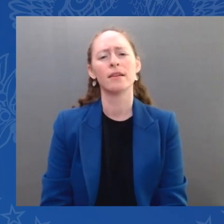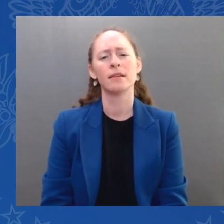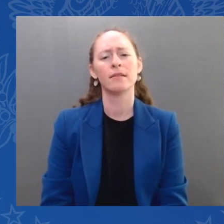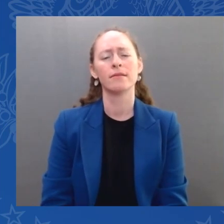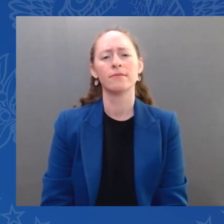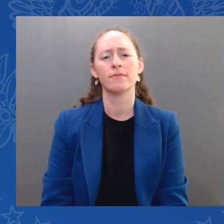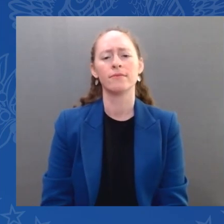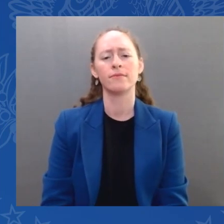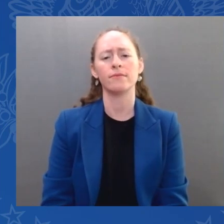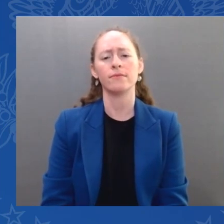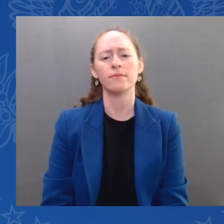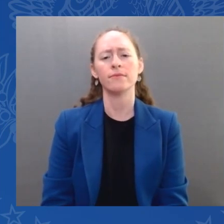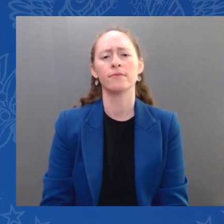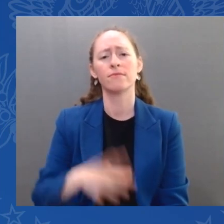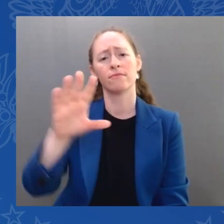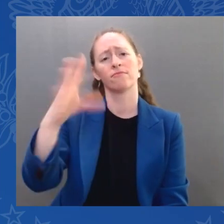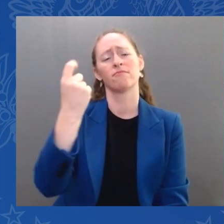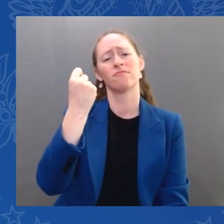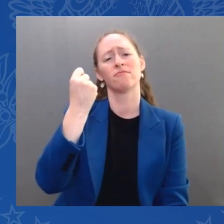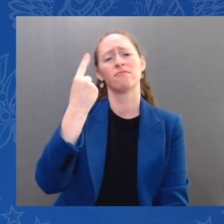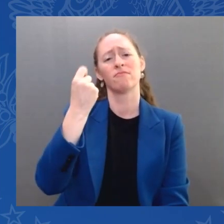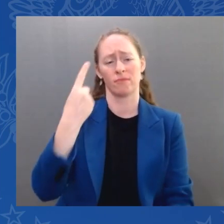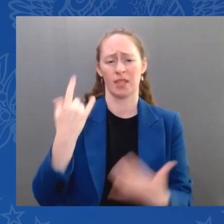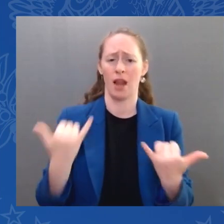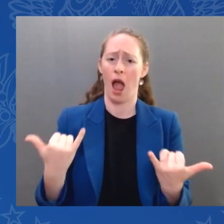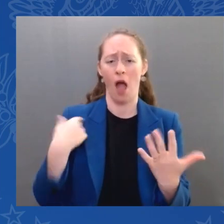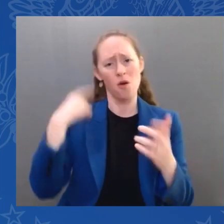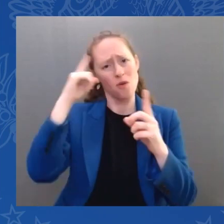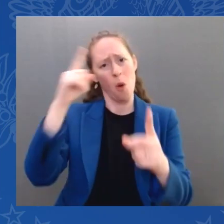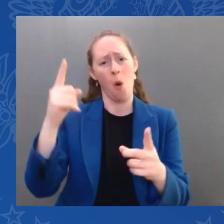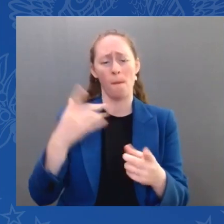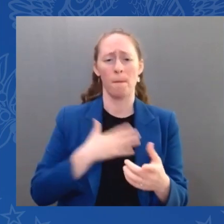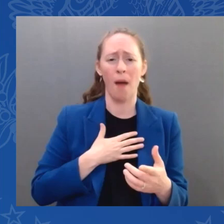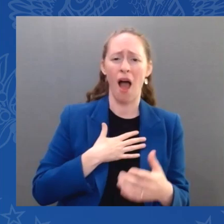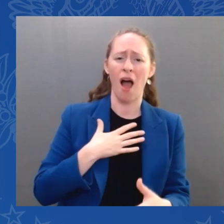who seek the truth, transparency and ultimately accountability.